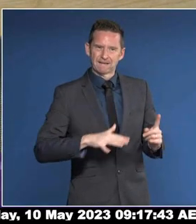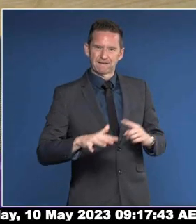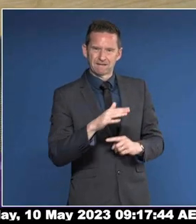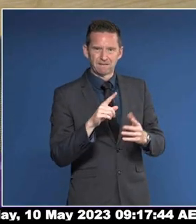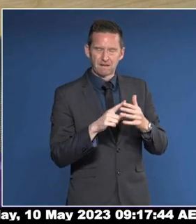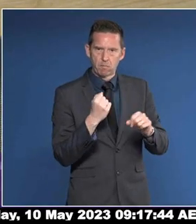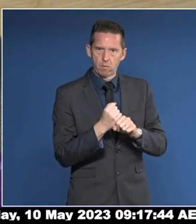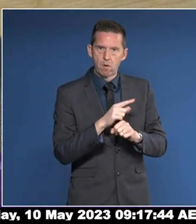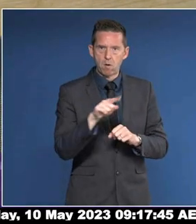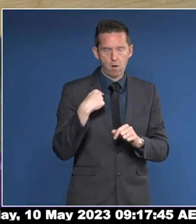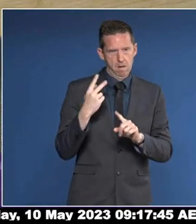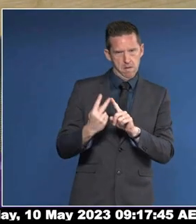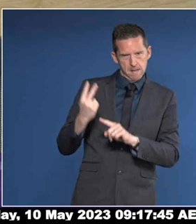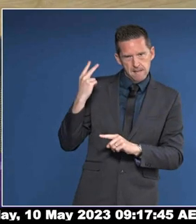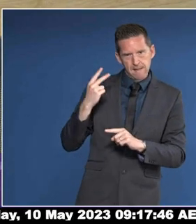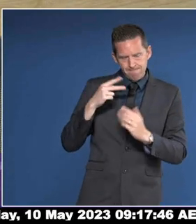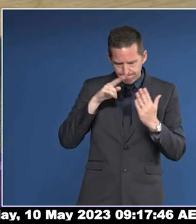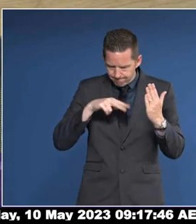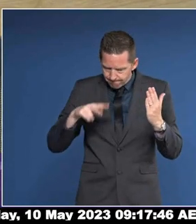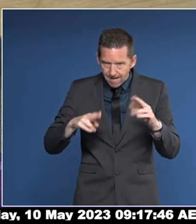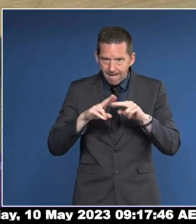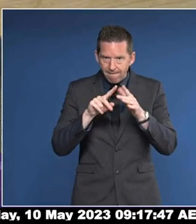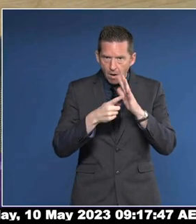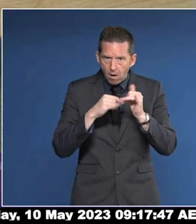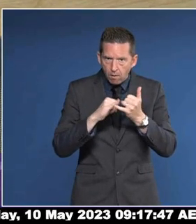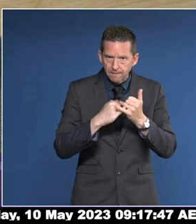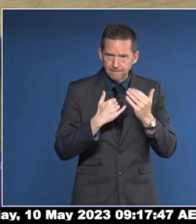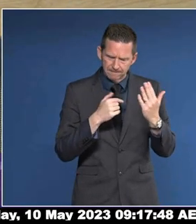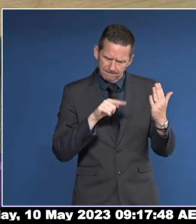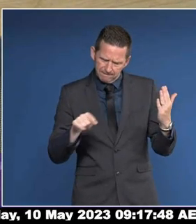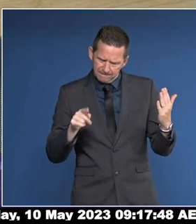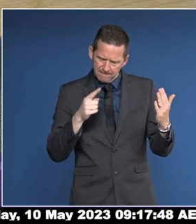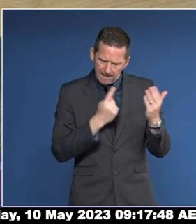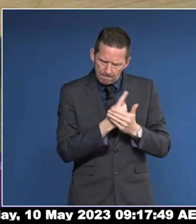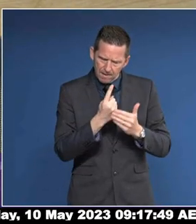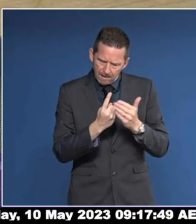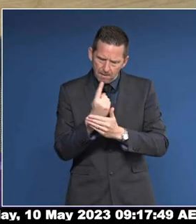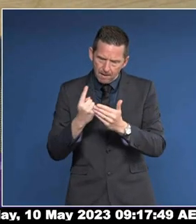reflecting back, looking at the particular incidents, looking at the records, you'd